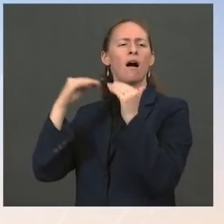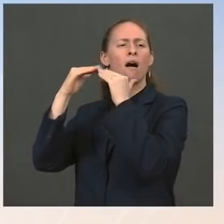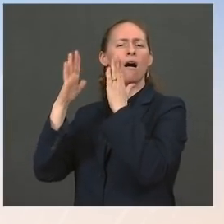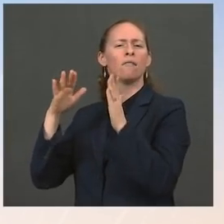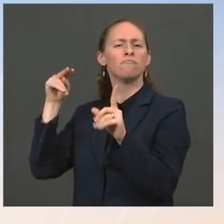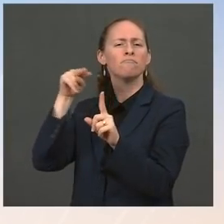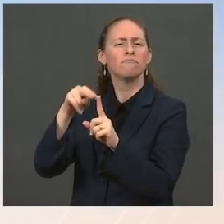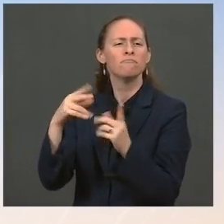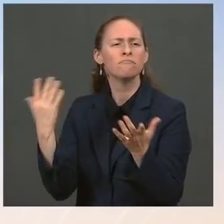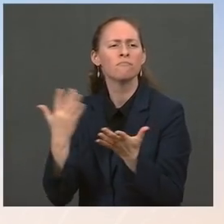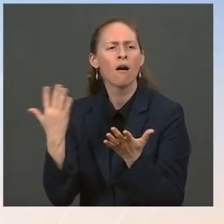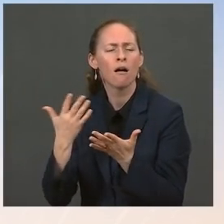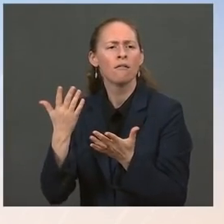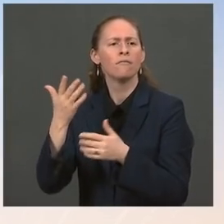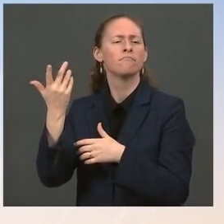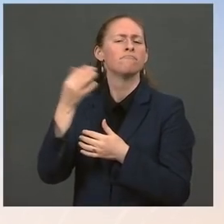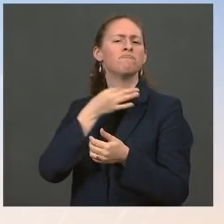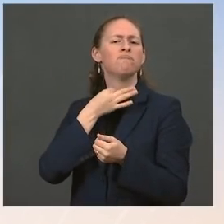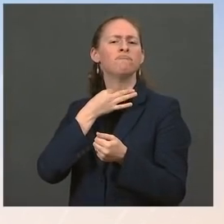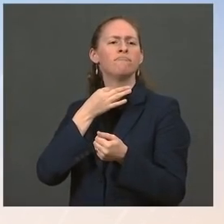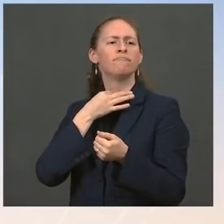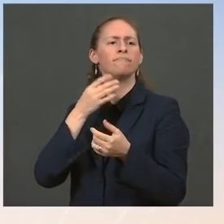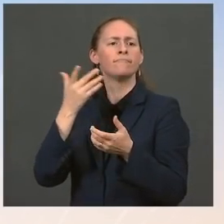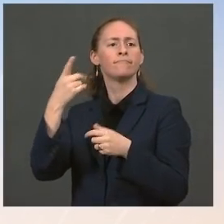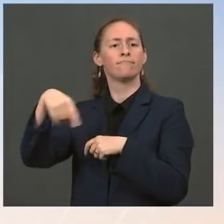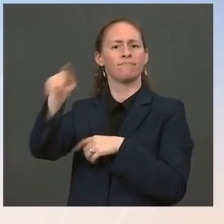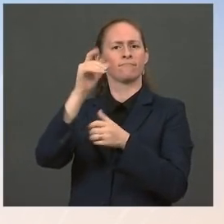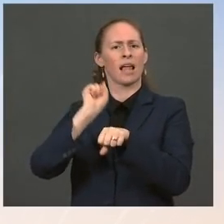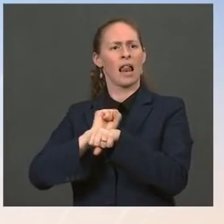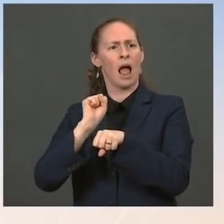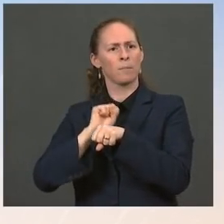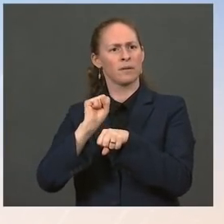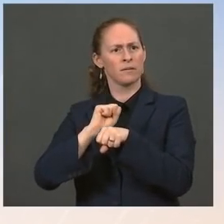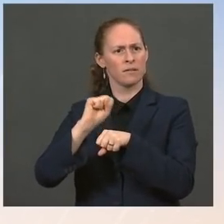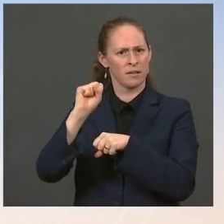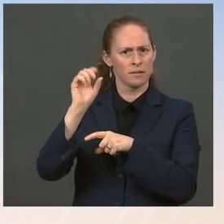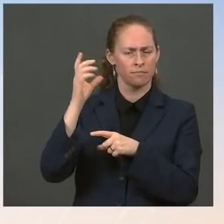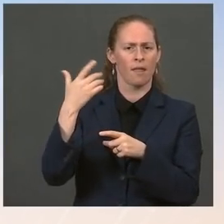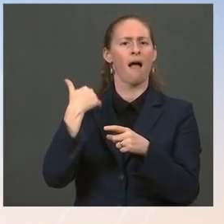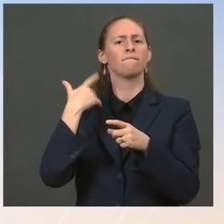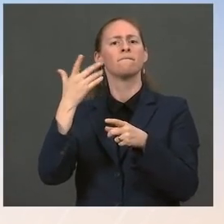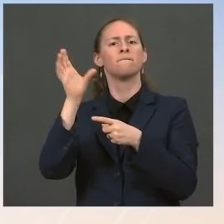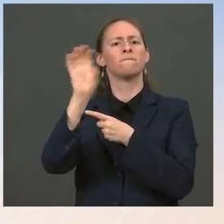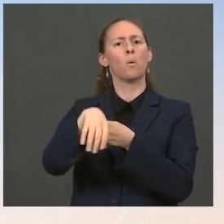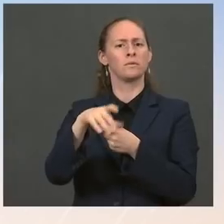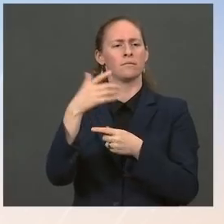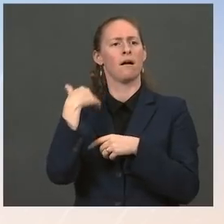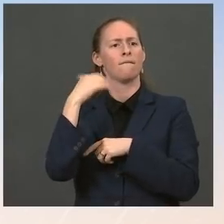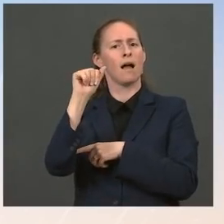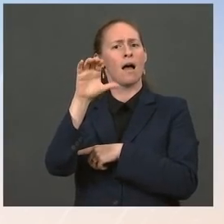which passed unanimously in the Senate? And just broadly in that same context, how do you respond to the criticism